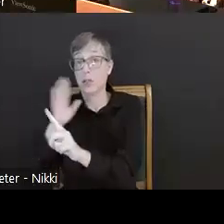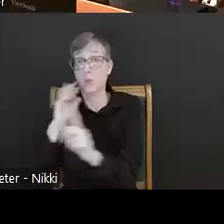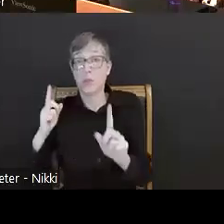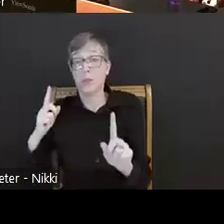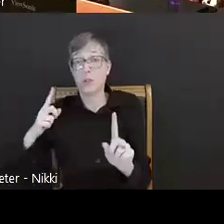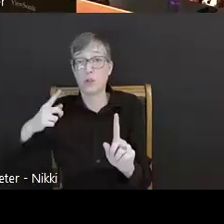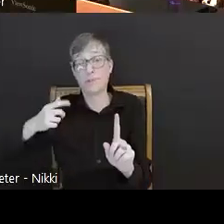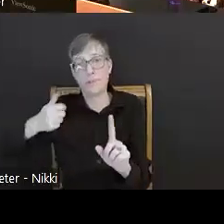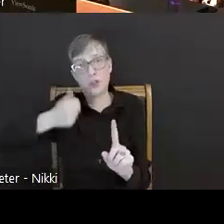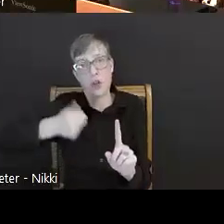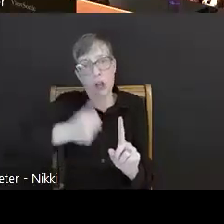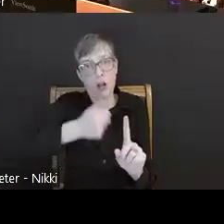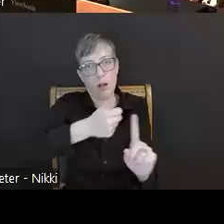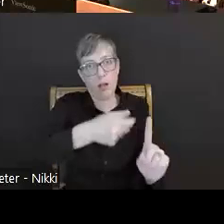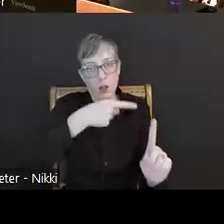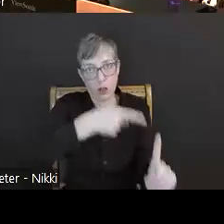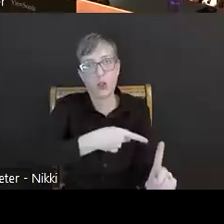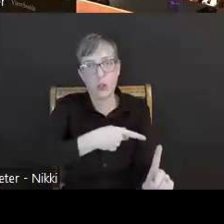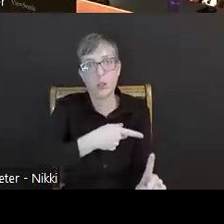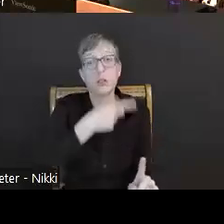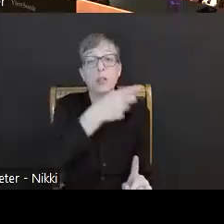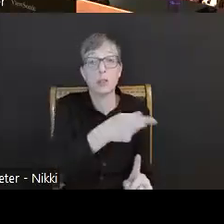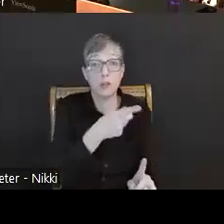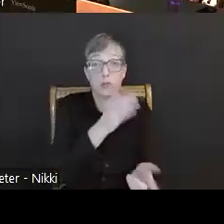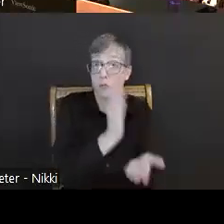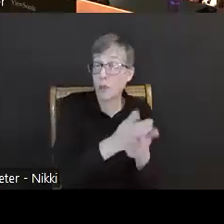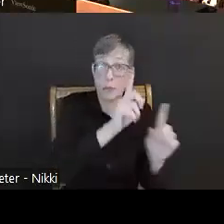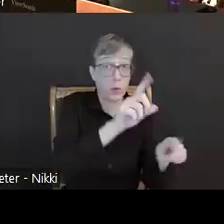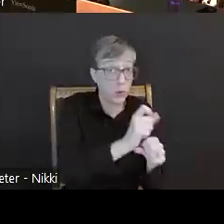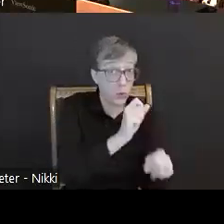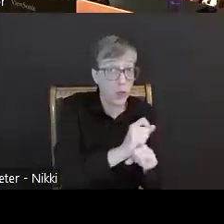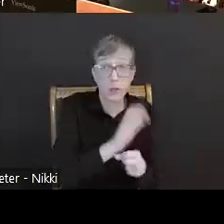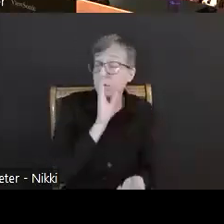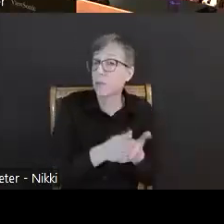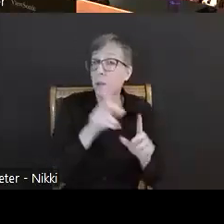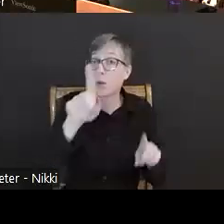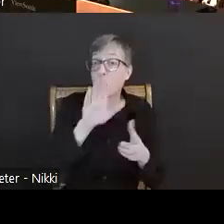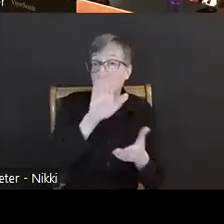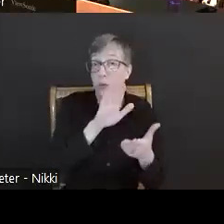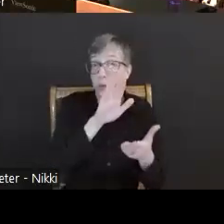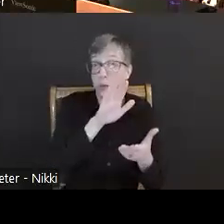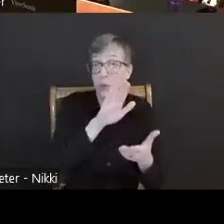her job she stopped going to school because she was at fingerl Community College and by the end